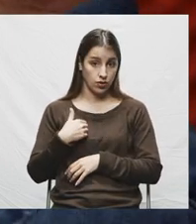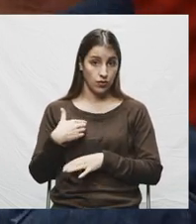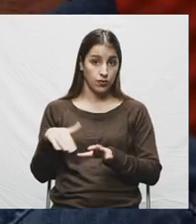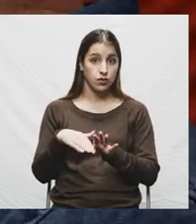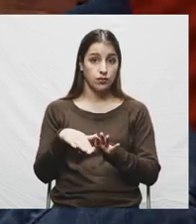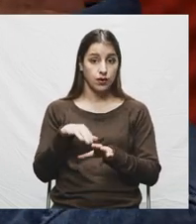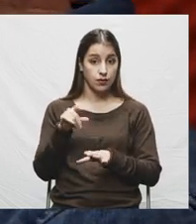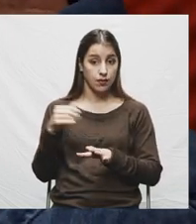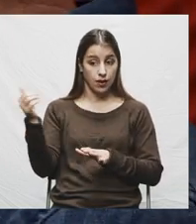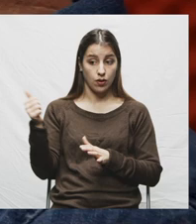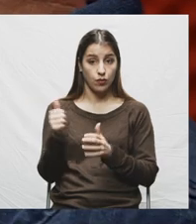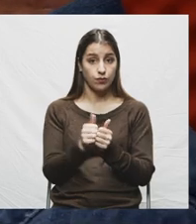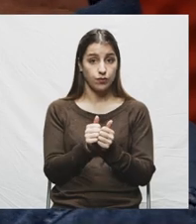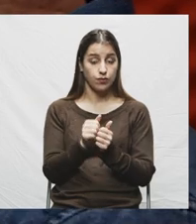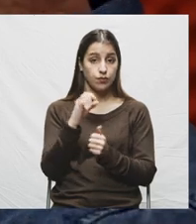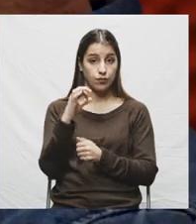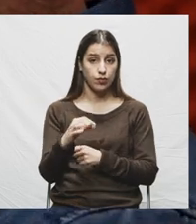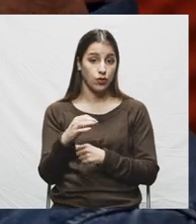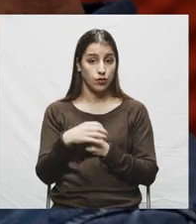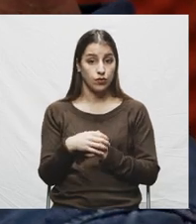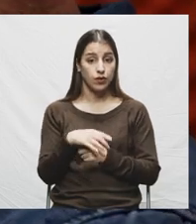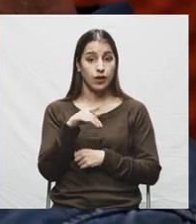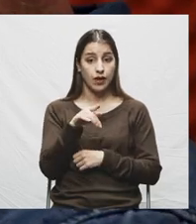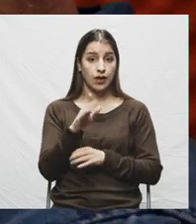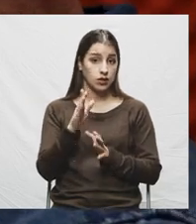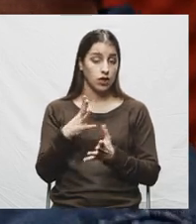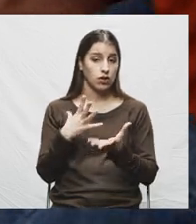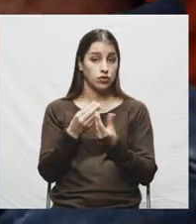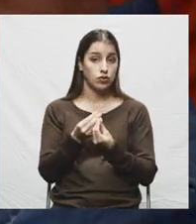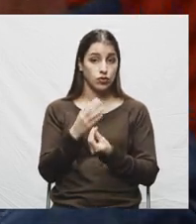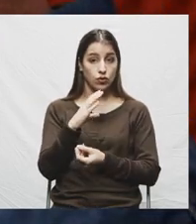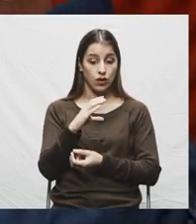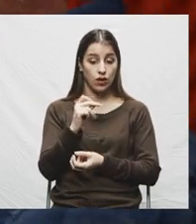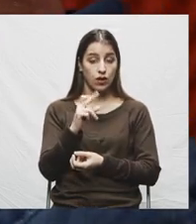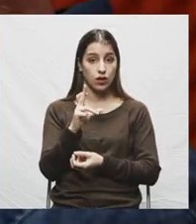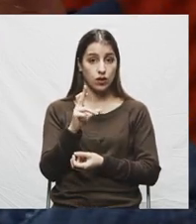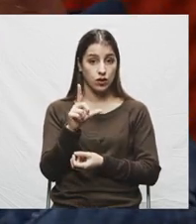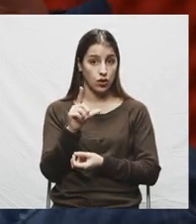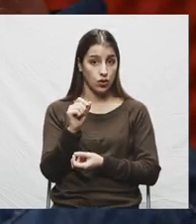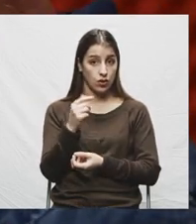she wanted me to participate. We did Disfigure Study, also with Carlota Lagido.